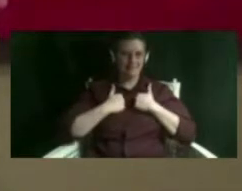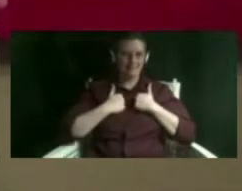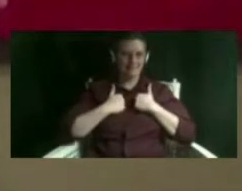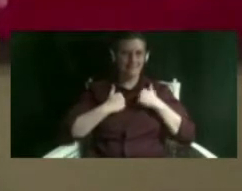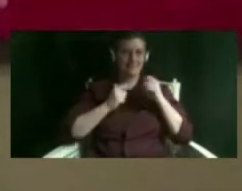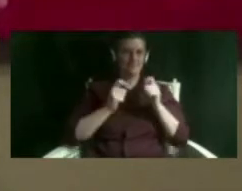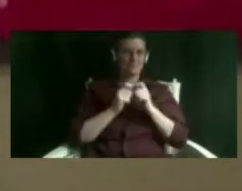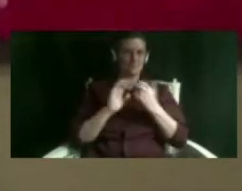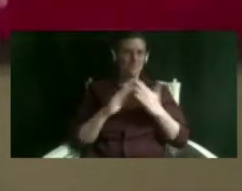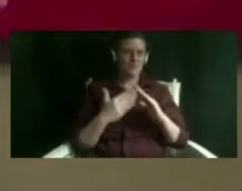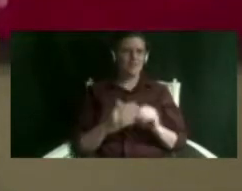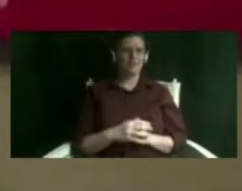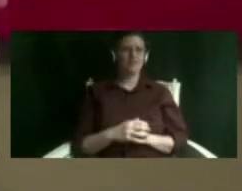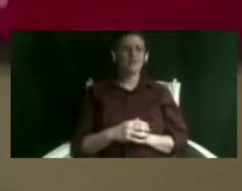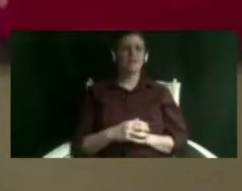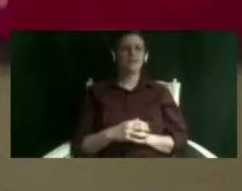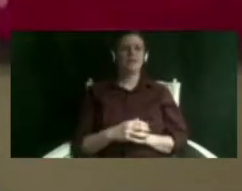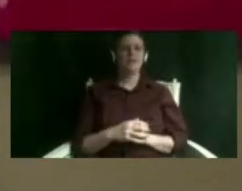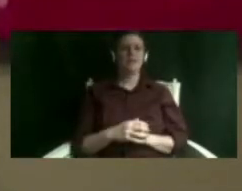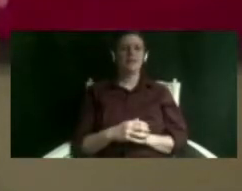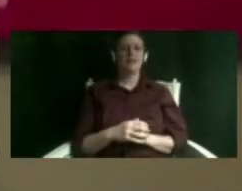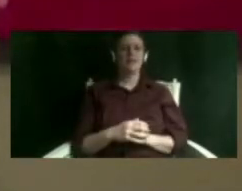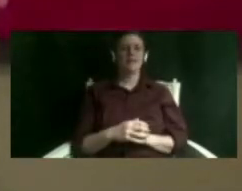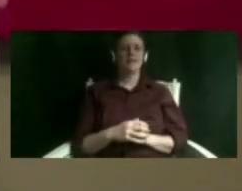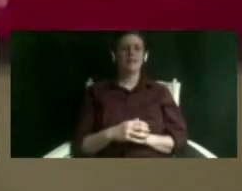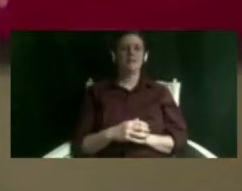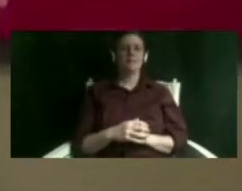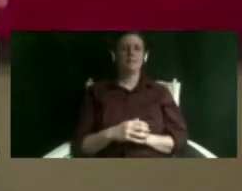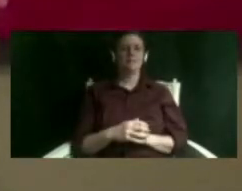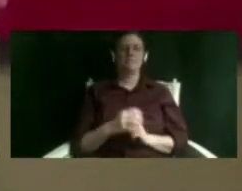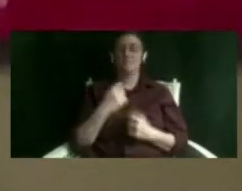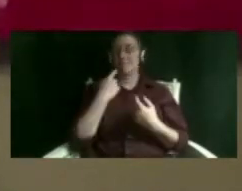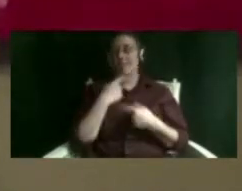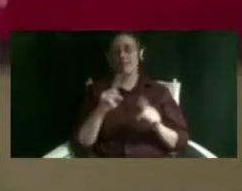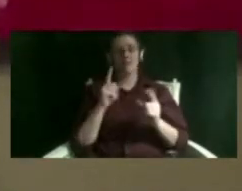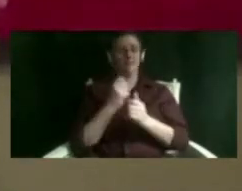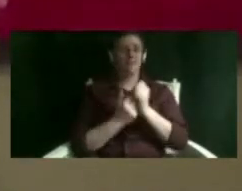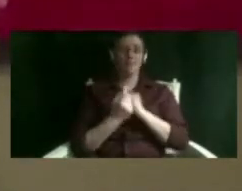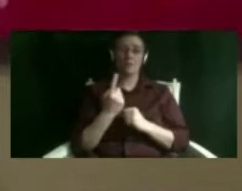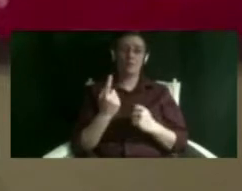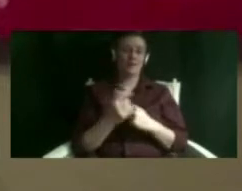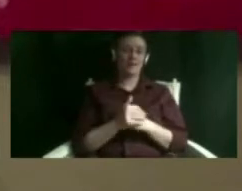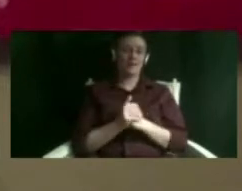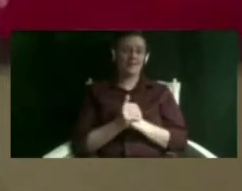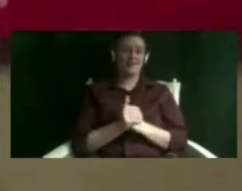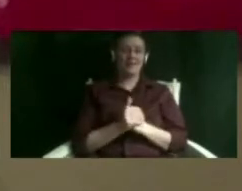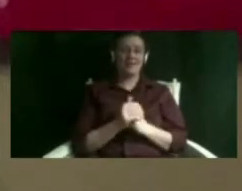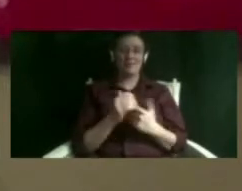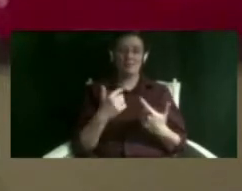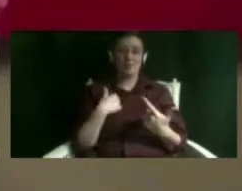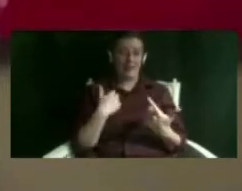and what i did and i i say this to everyone it was kind of stupid you know it was just it